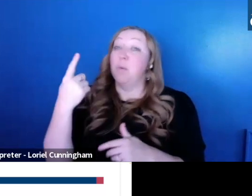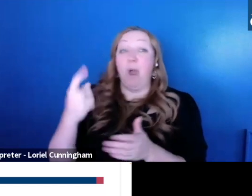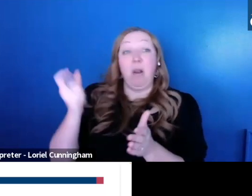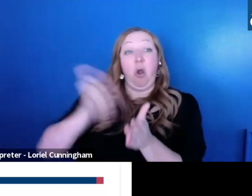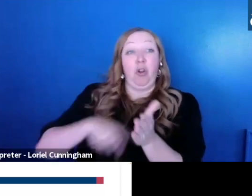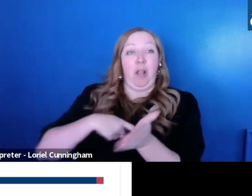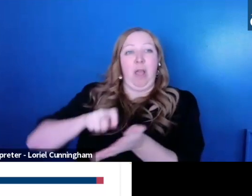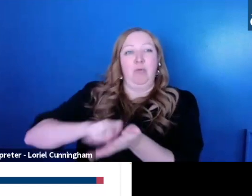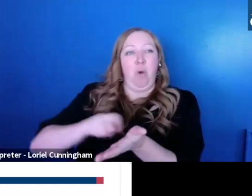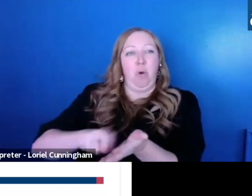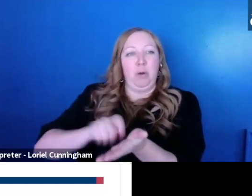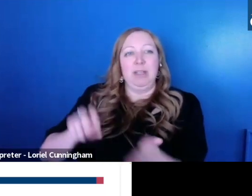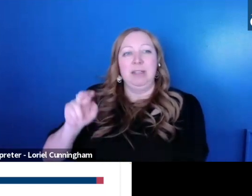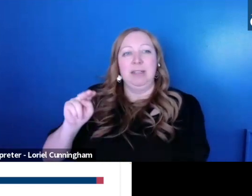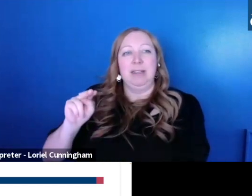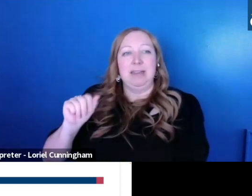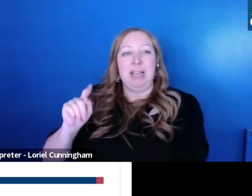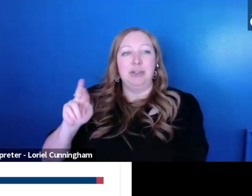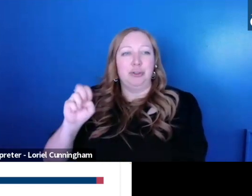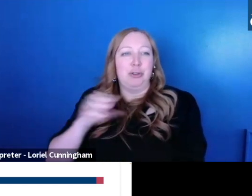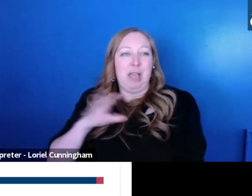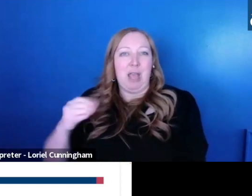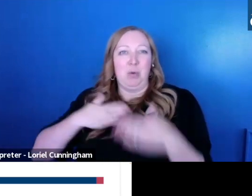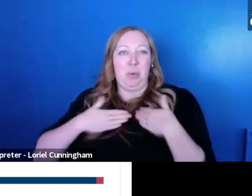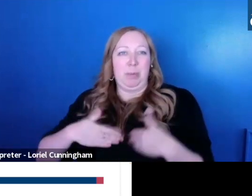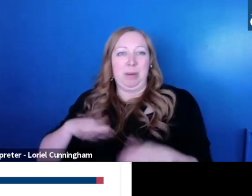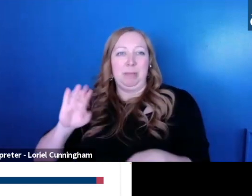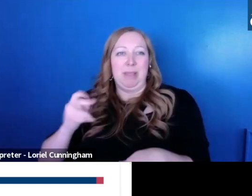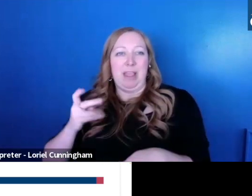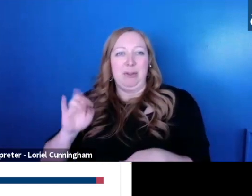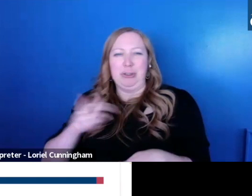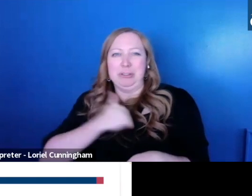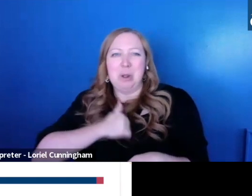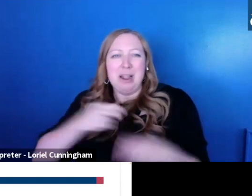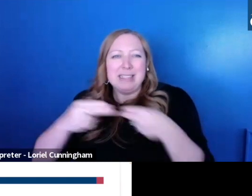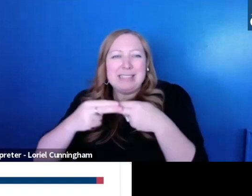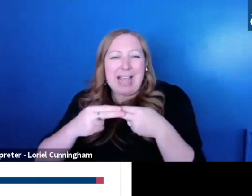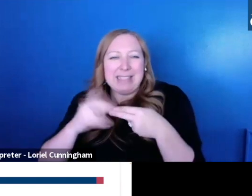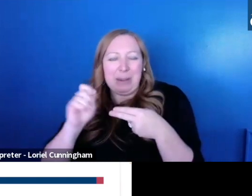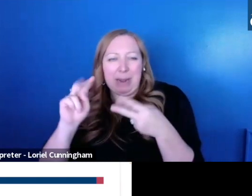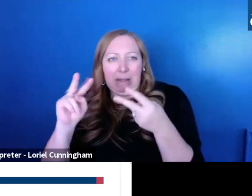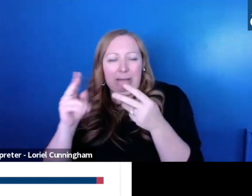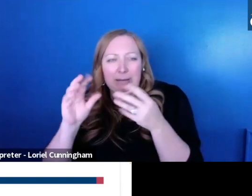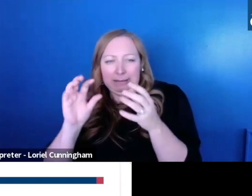in Nature Human Behavior, and essentially what I argued is that we need to move toward kind of an anti-racist